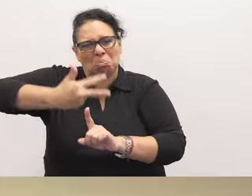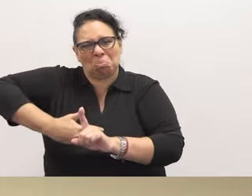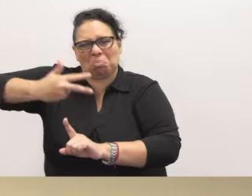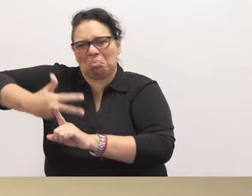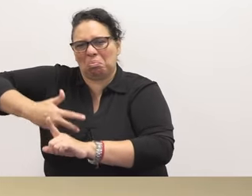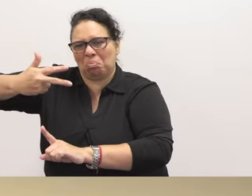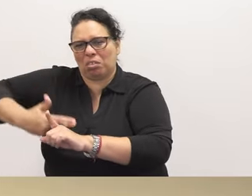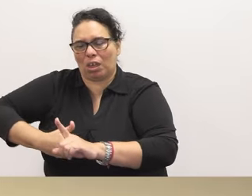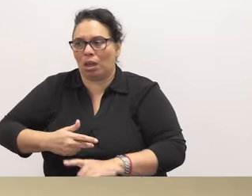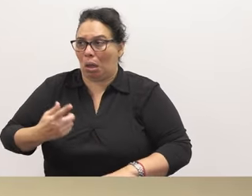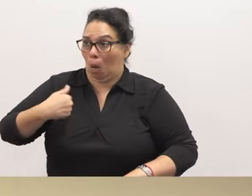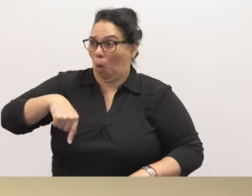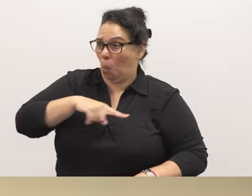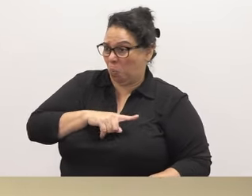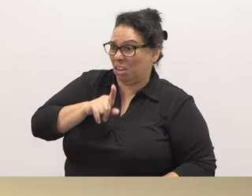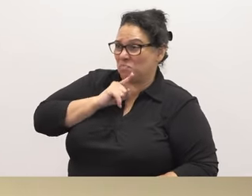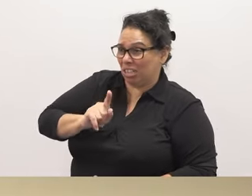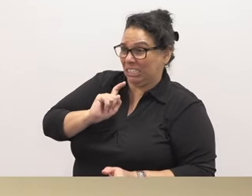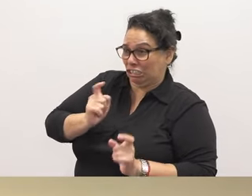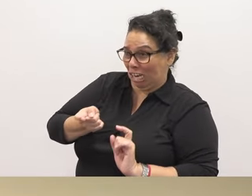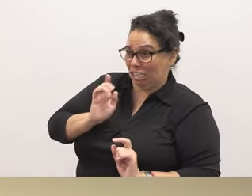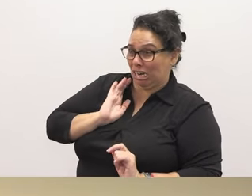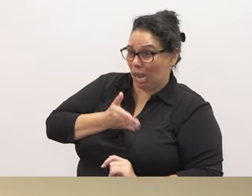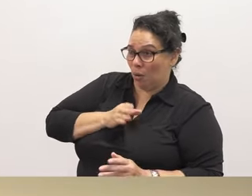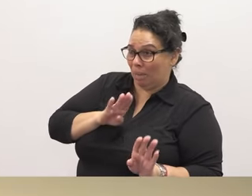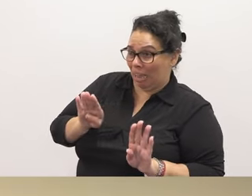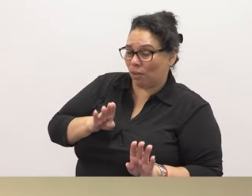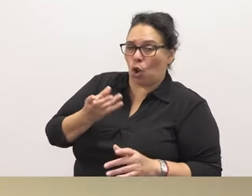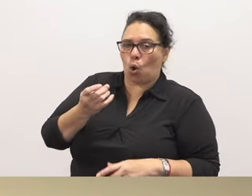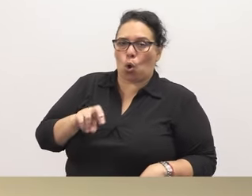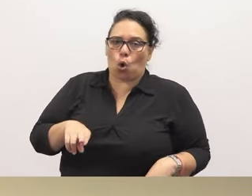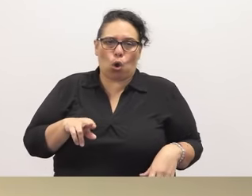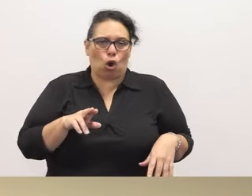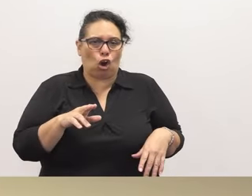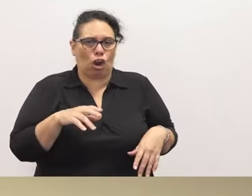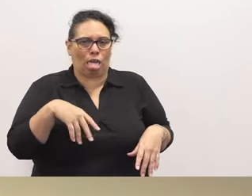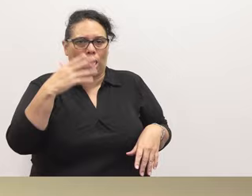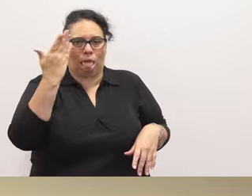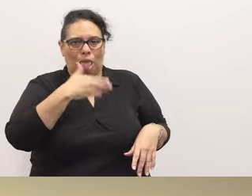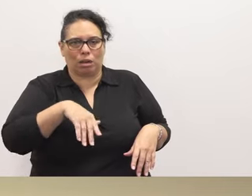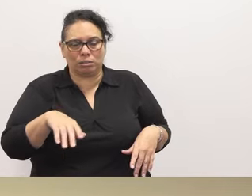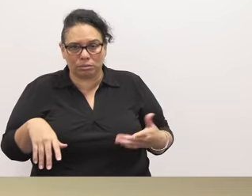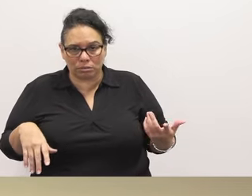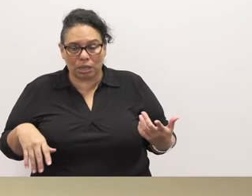are we actually changing our behavior or are we just window dressing? And so if you're curious about what are a lot